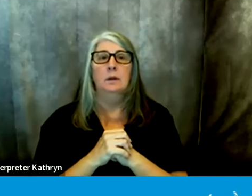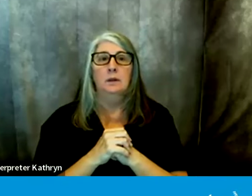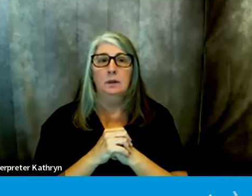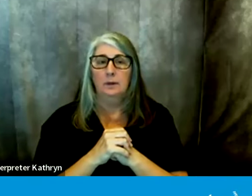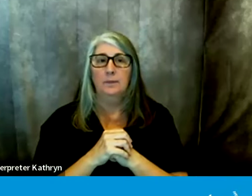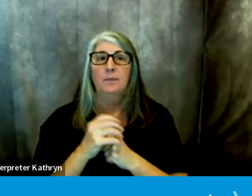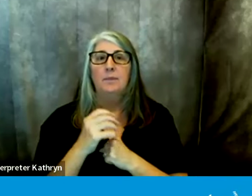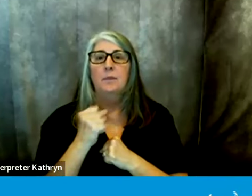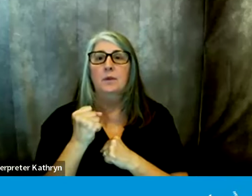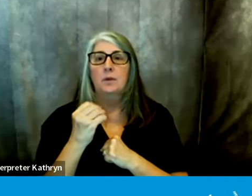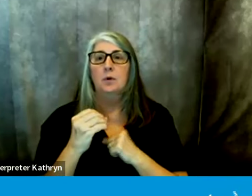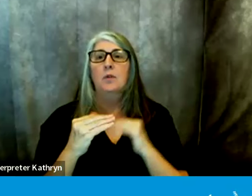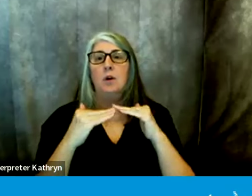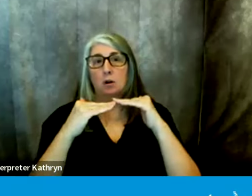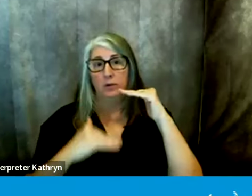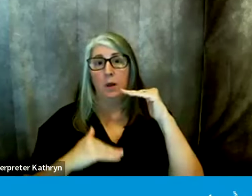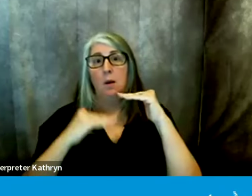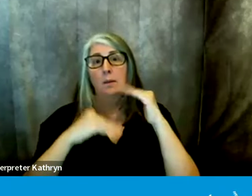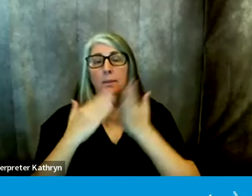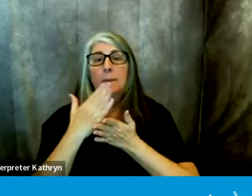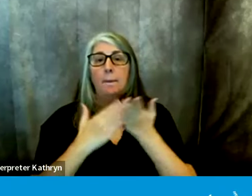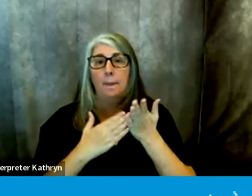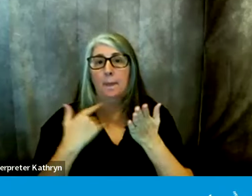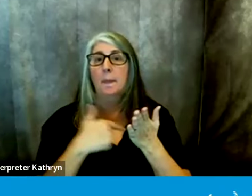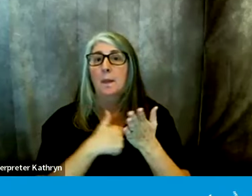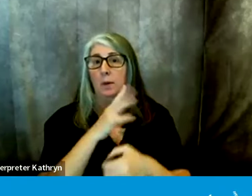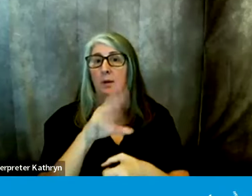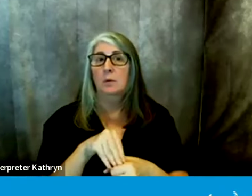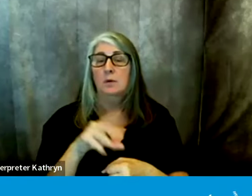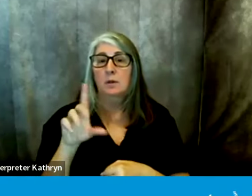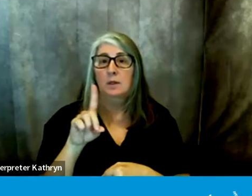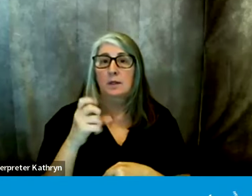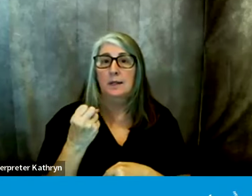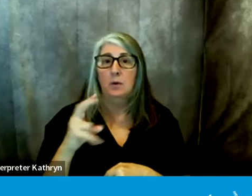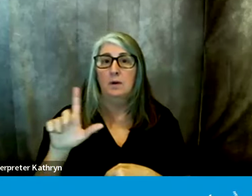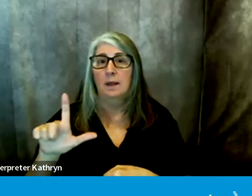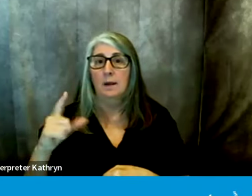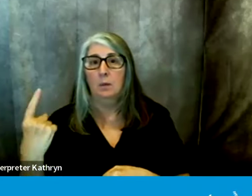that we are covering. With individuals that have injuries down to T12 L1, we will know the effect of SCONE therapy